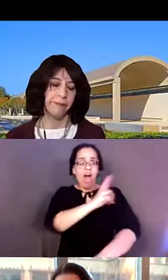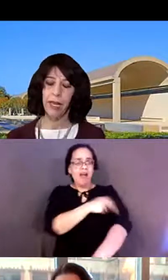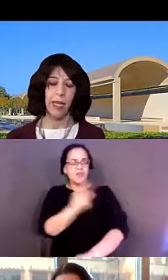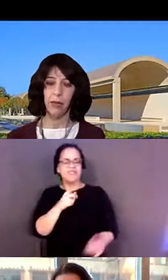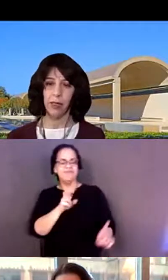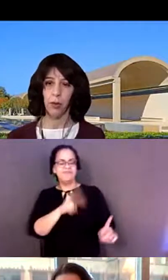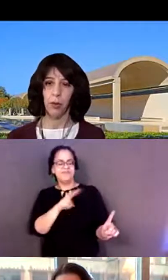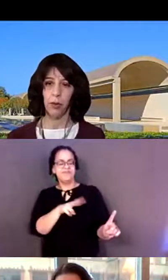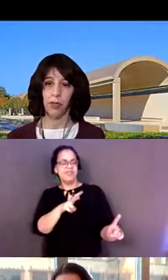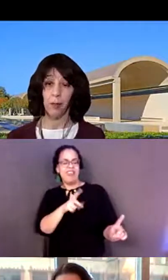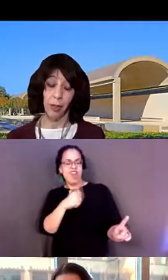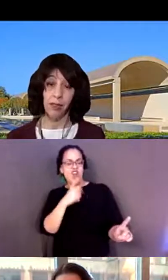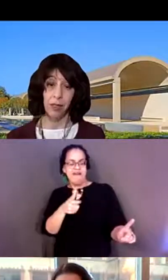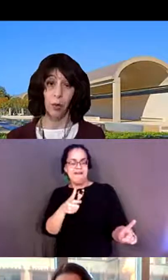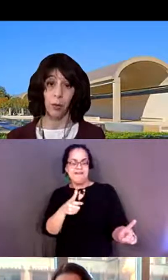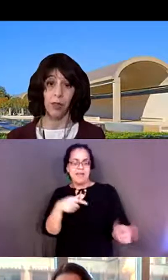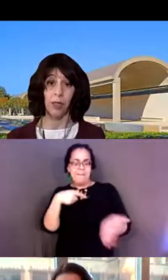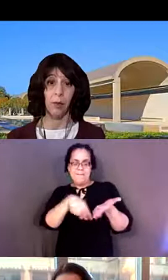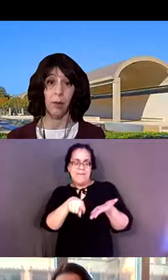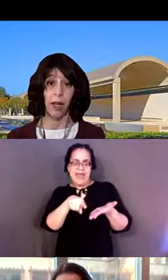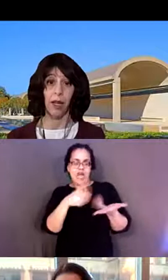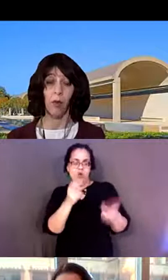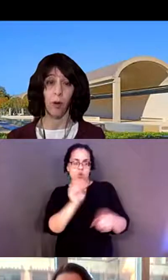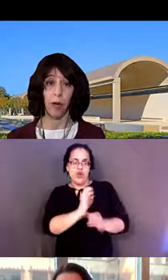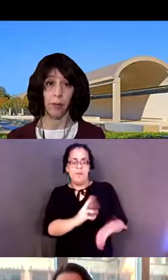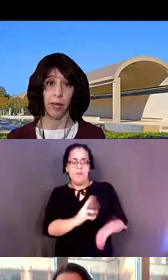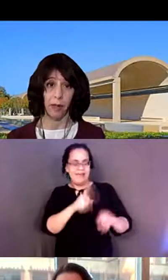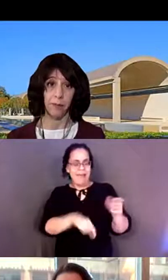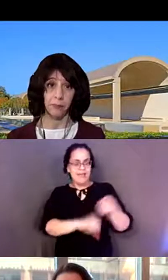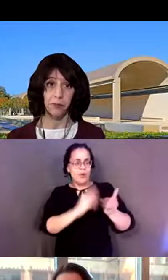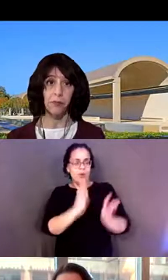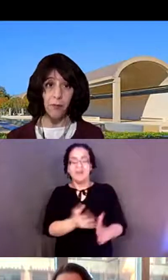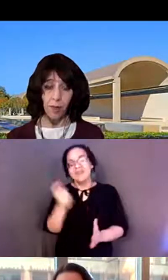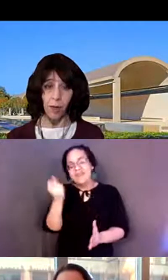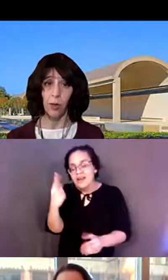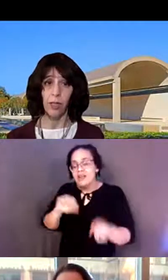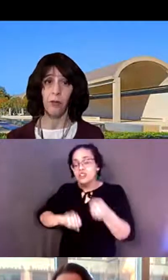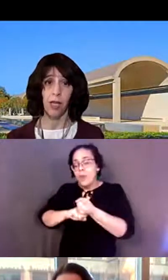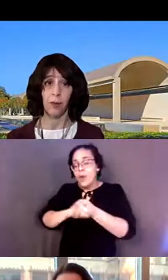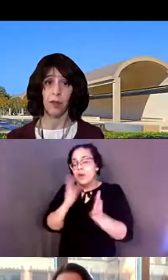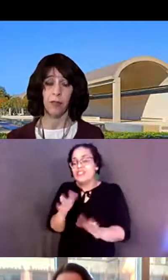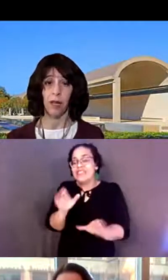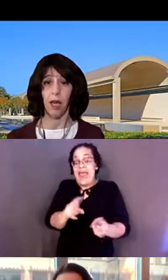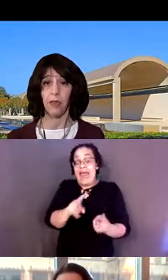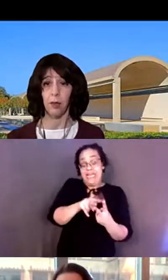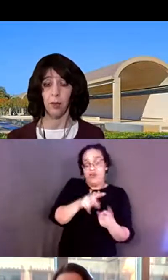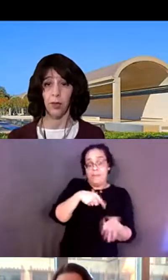they can't be a support person, because the support person can be paid or unpaid.